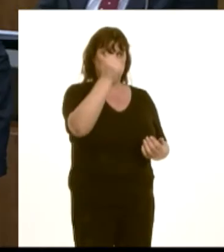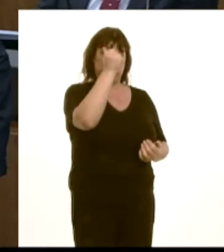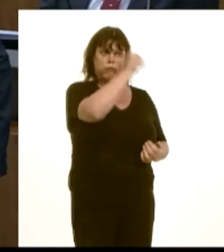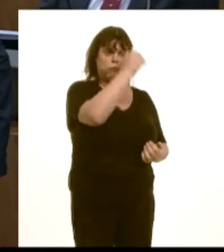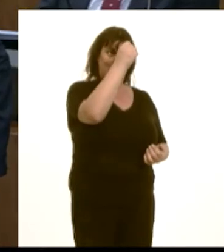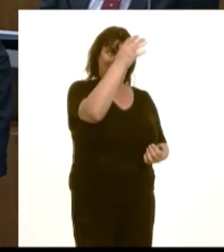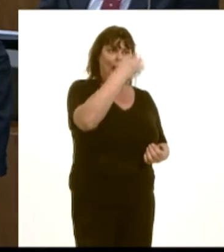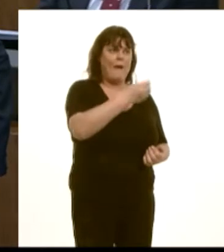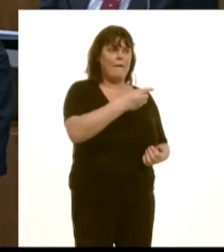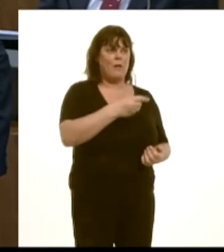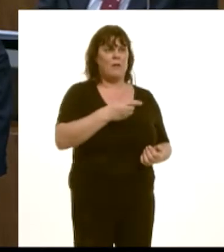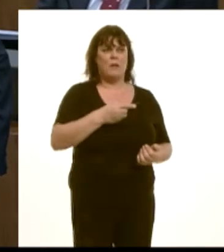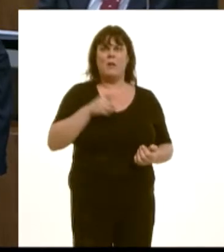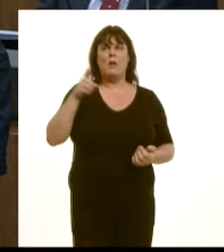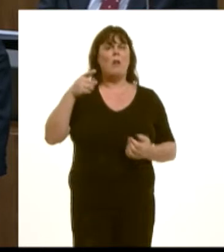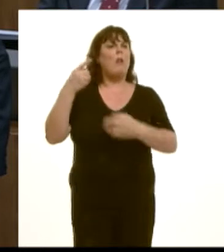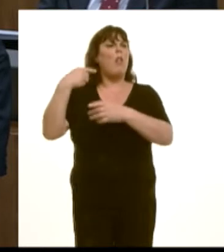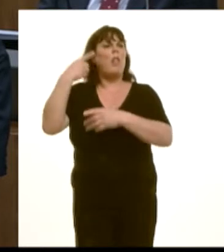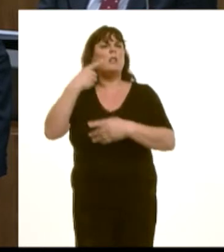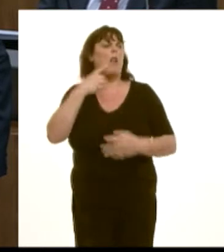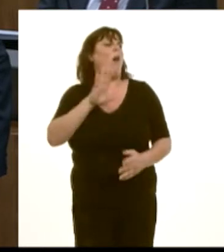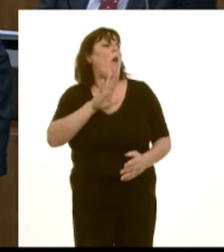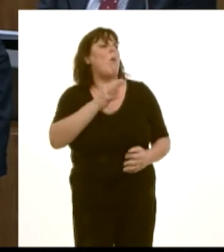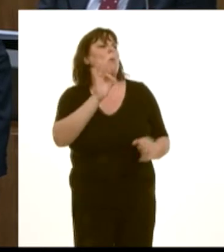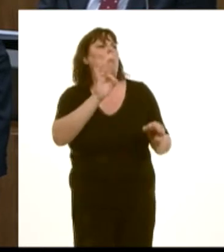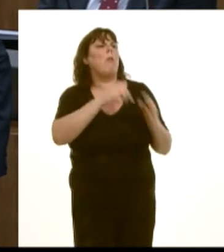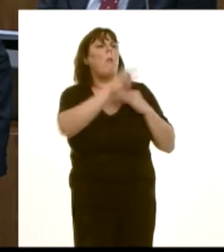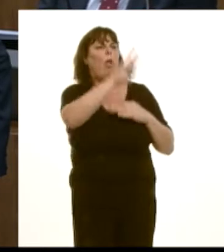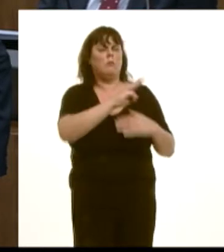people are not available in Wales. They are. The review itself has had a very difficult